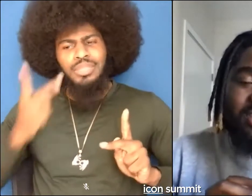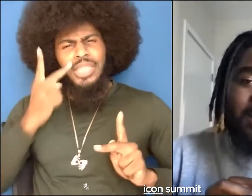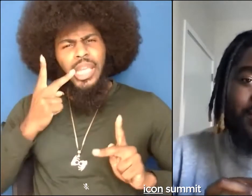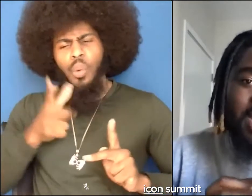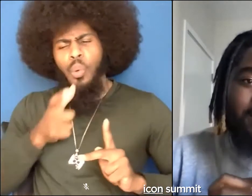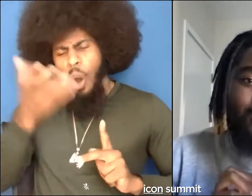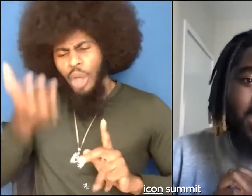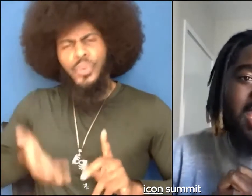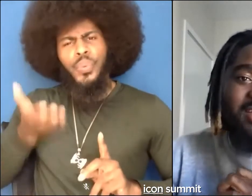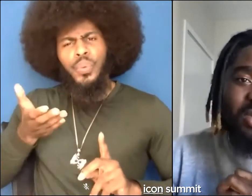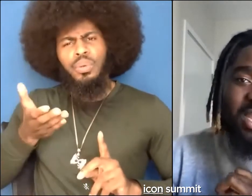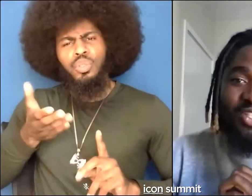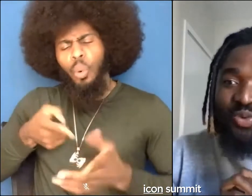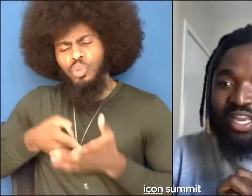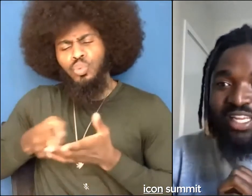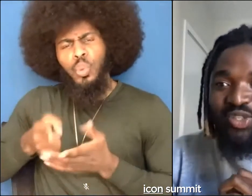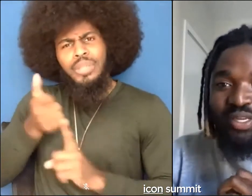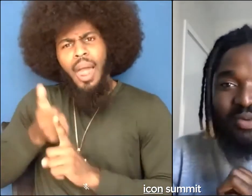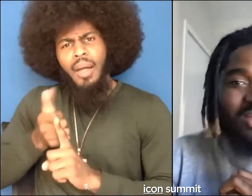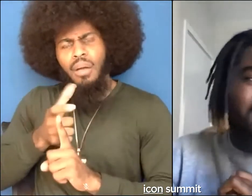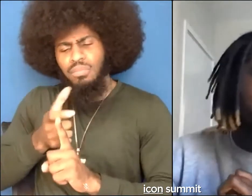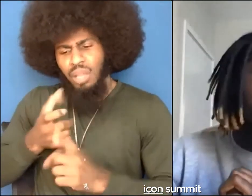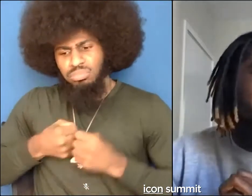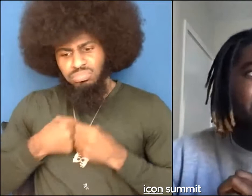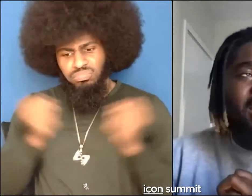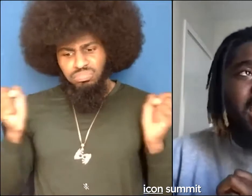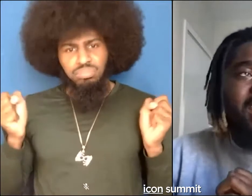One of those examples that come into my head is when I used to work at Intuit, when I was an intern.